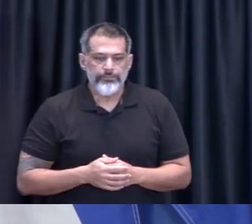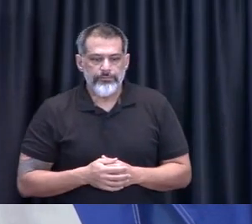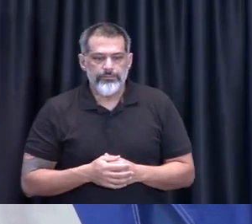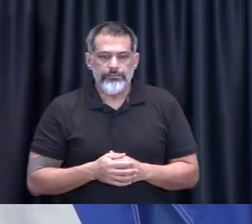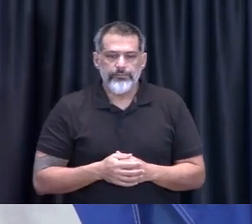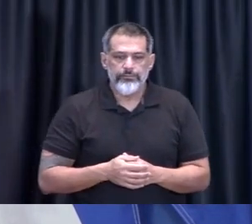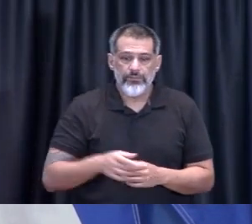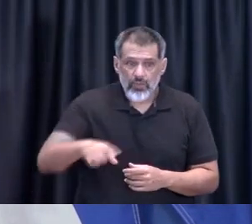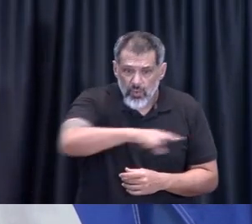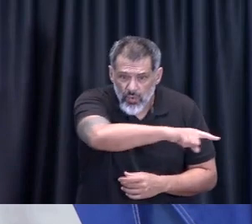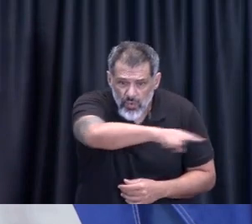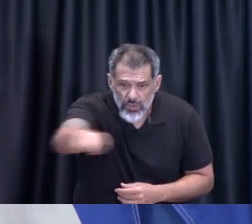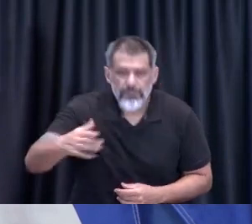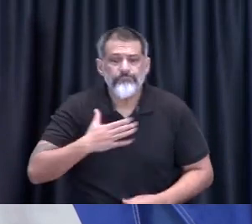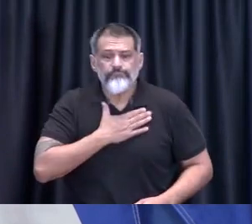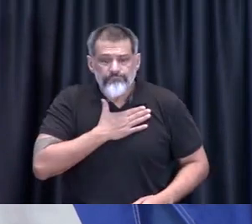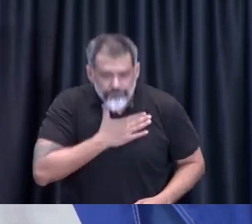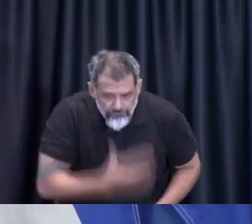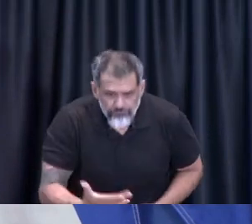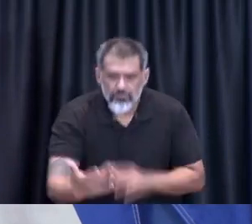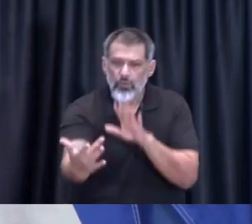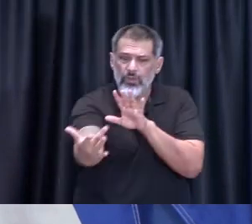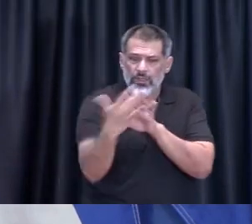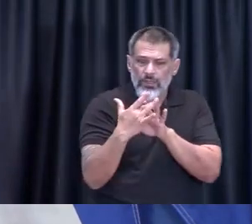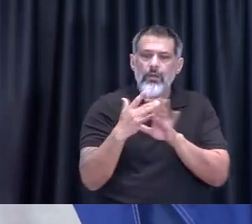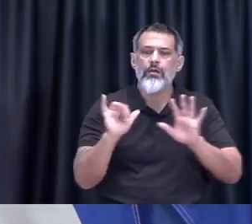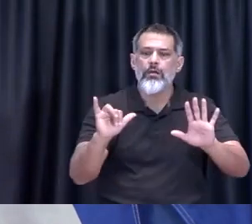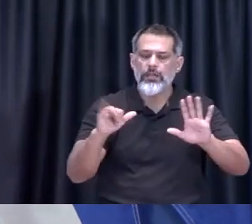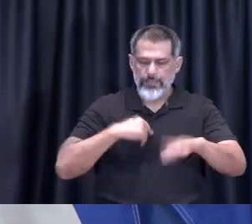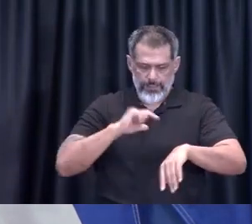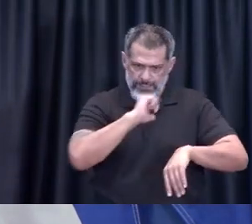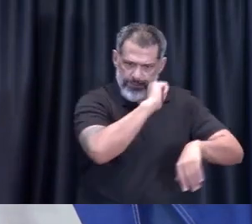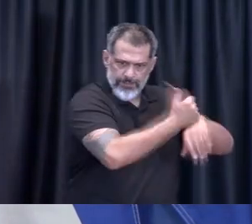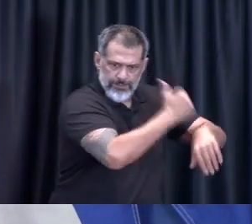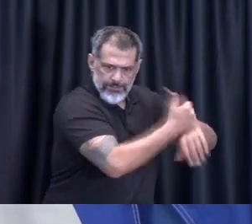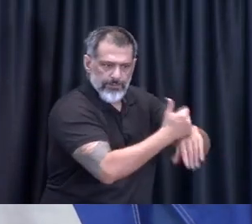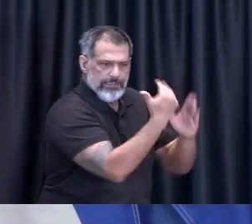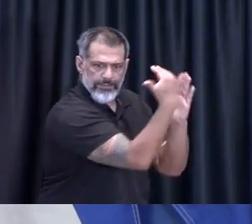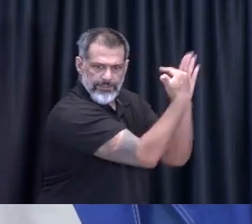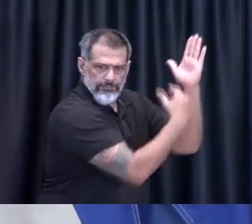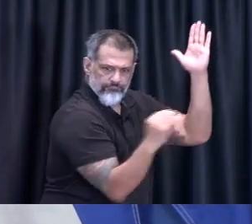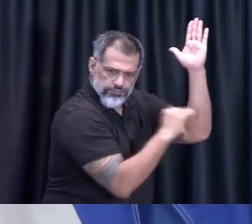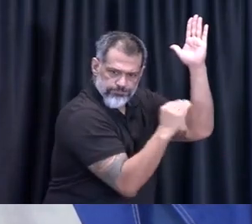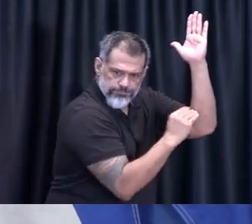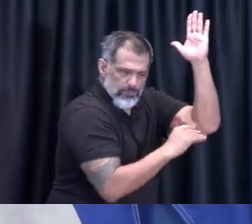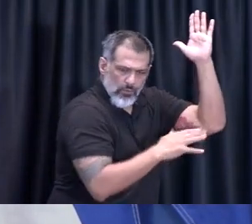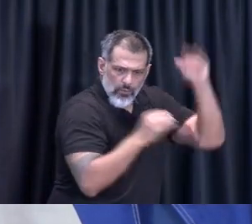to call places where we're going and where we're getting at them each and every day. But it is obviously